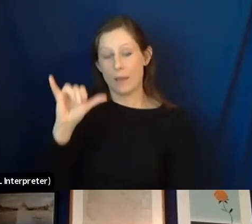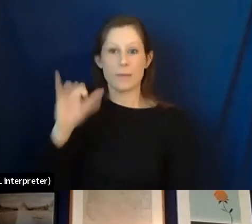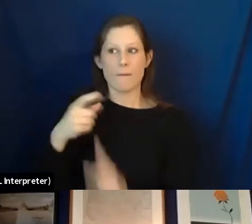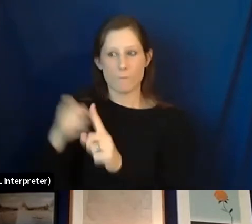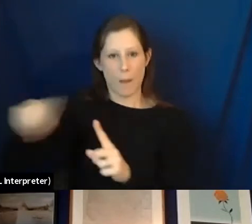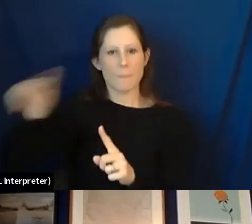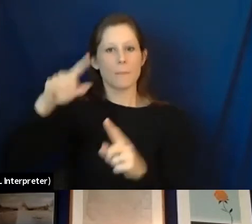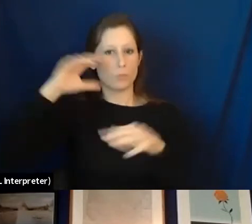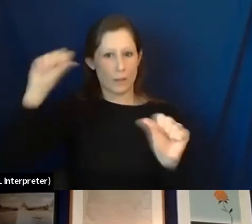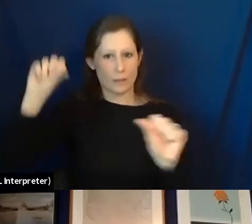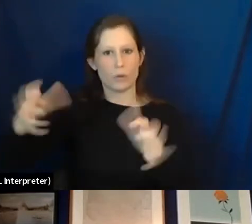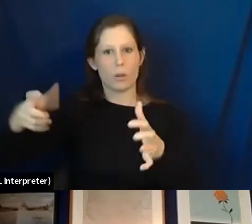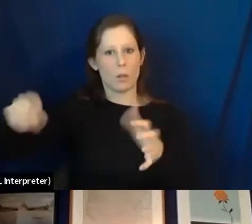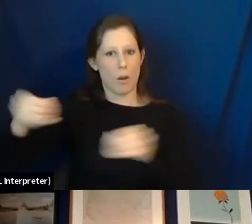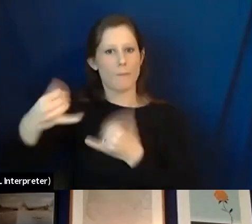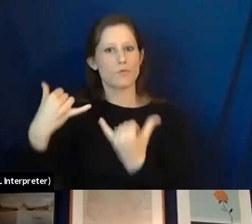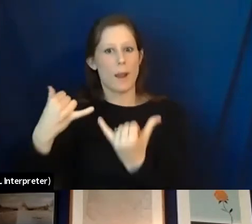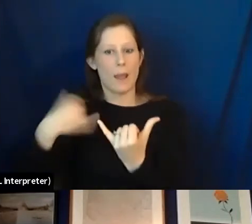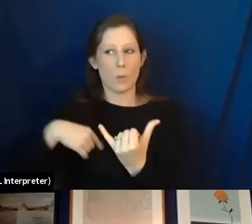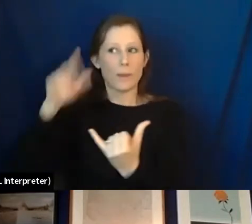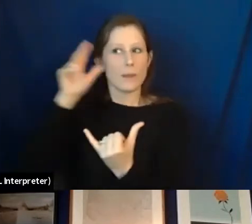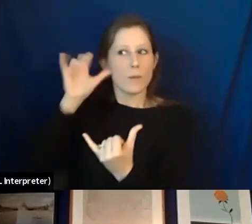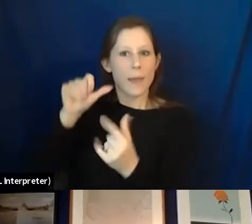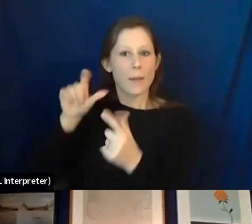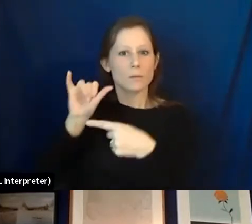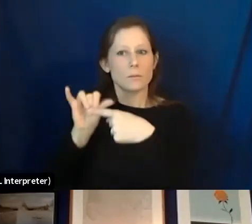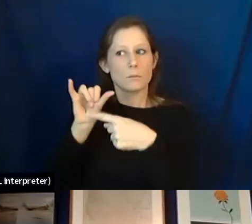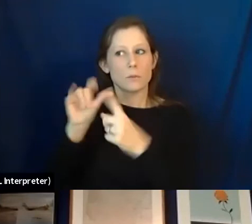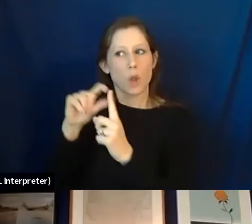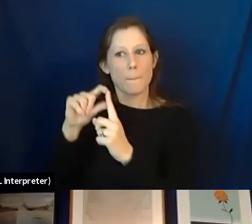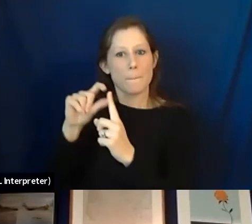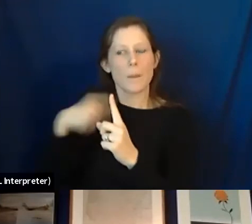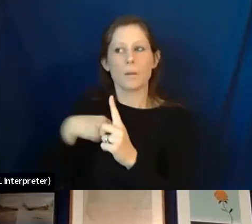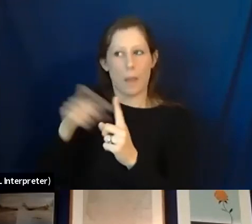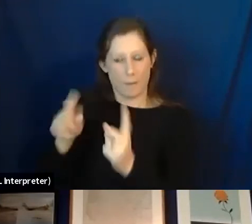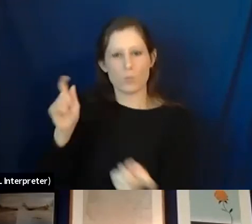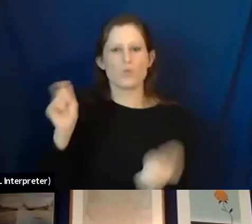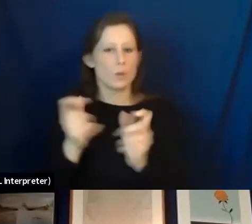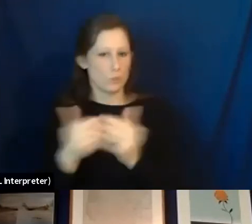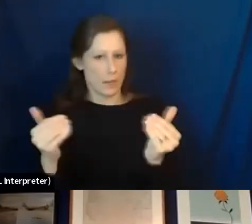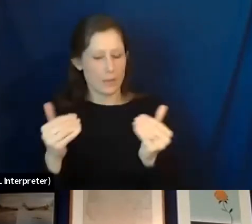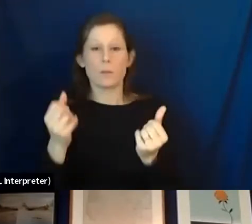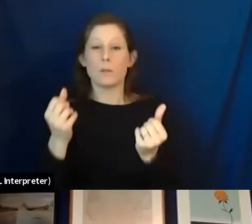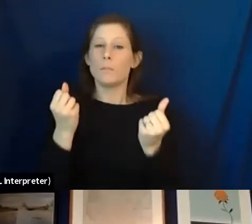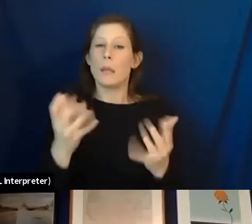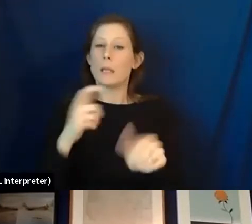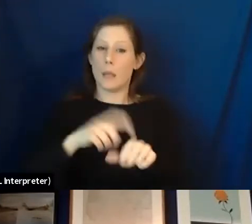now because we must change things and uh when a lot of times when people think about disability